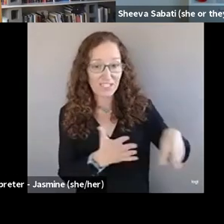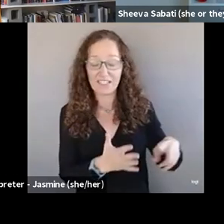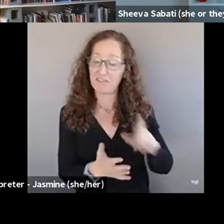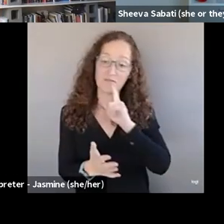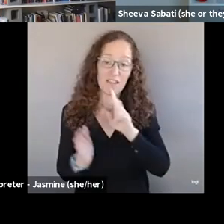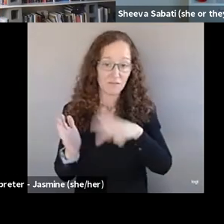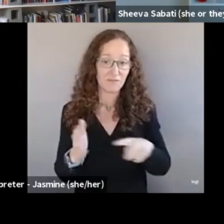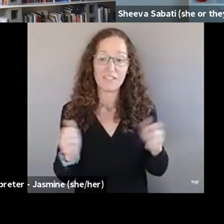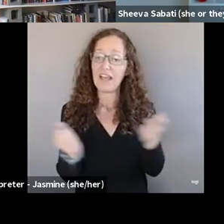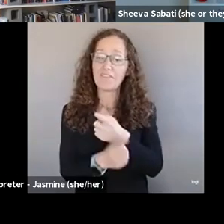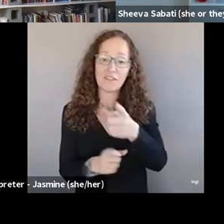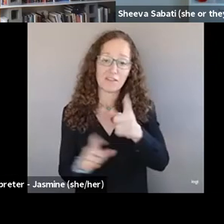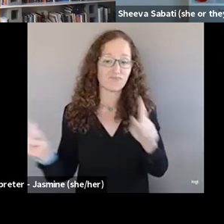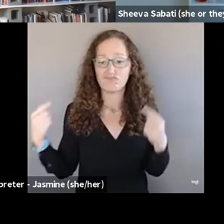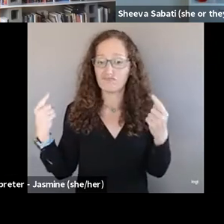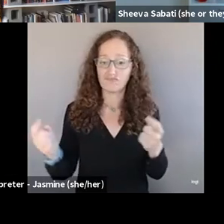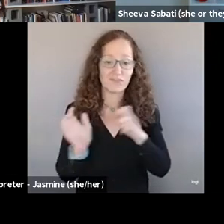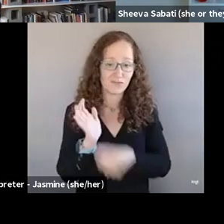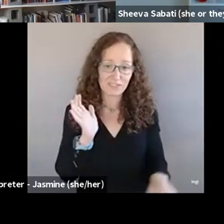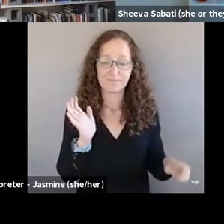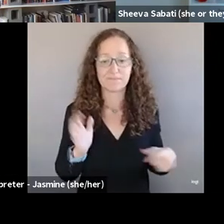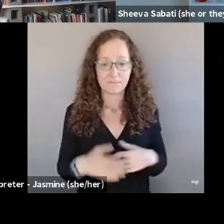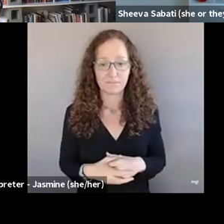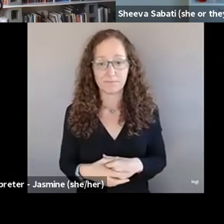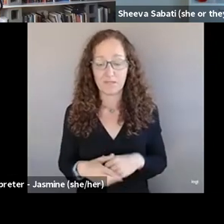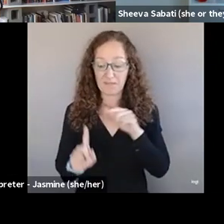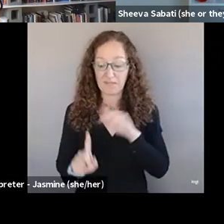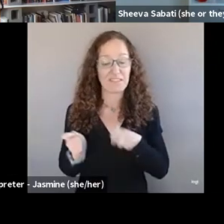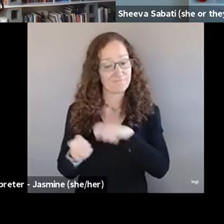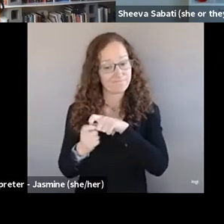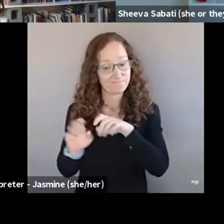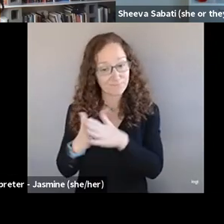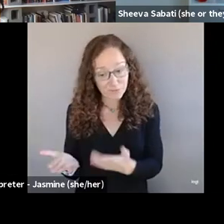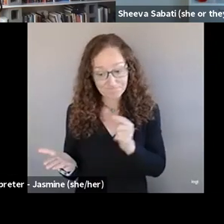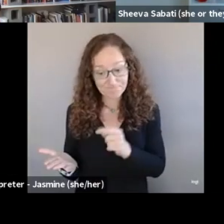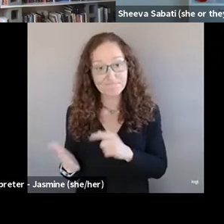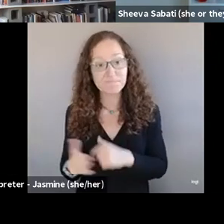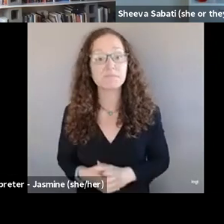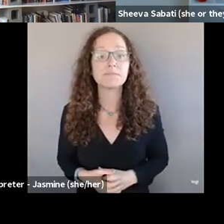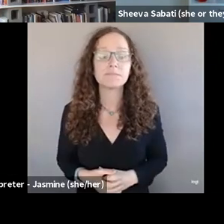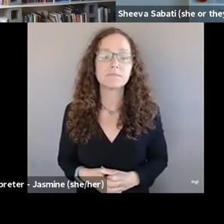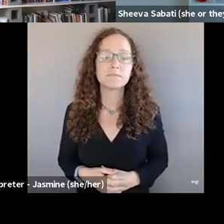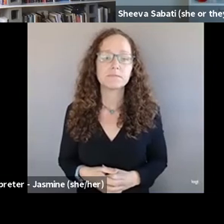written. But with this book in particular, what did you learn